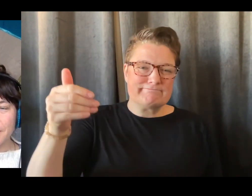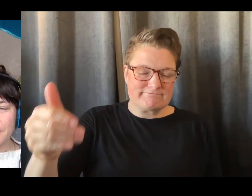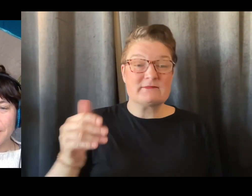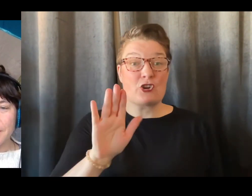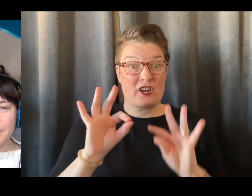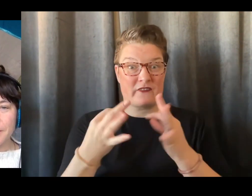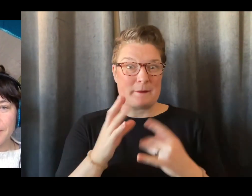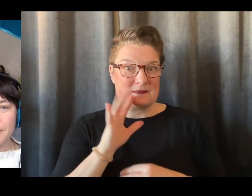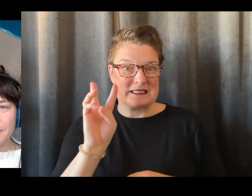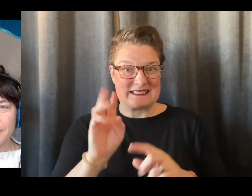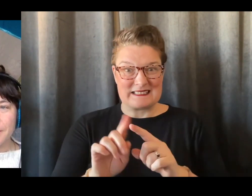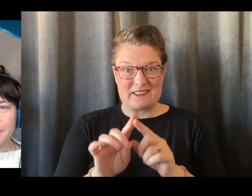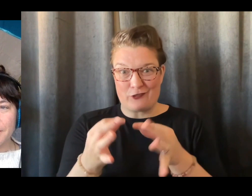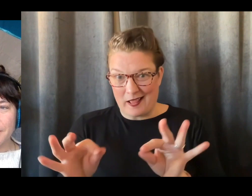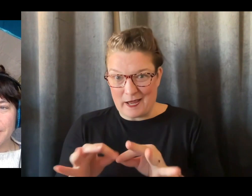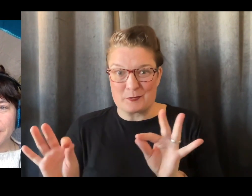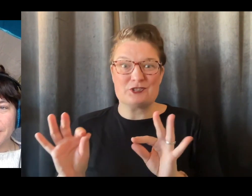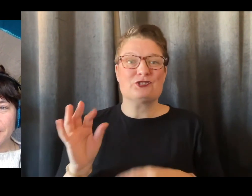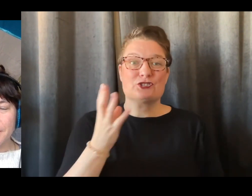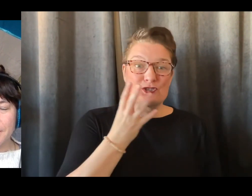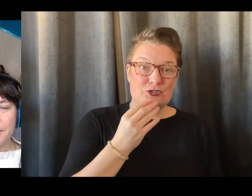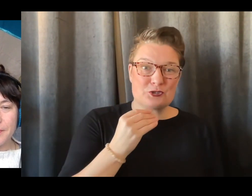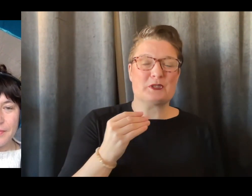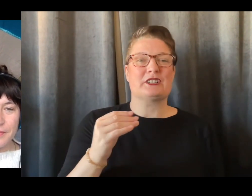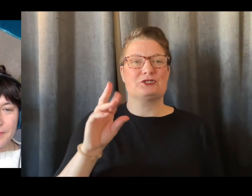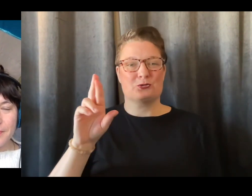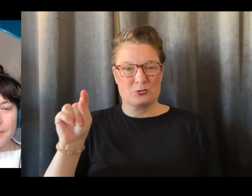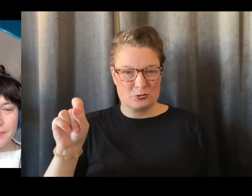A writer at the intersection of Arabic, created to share sacred stories, and